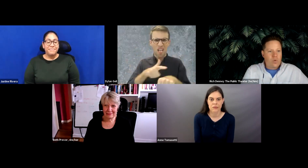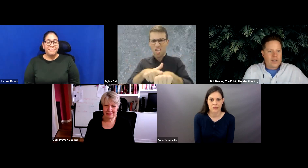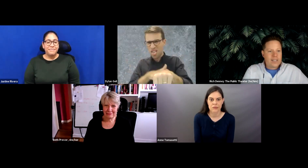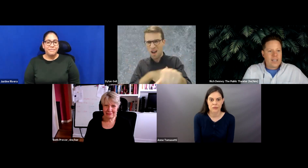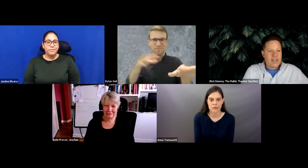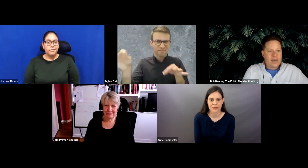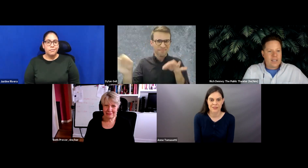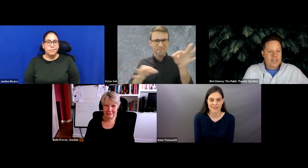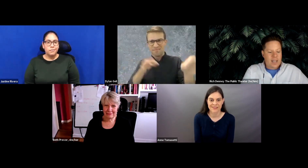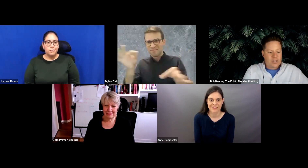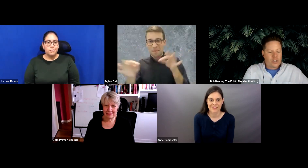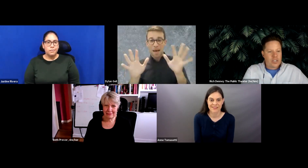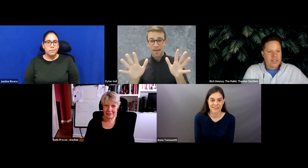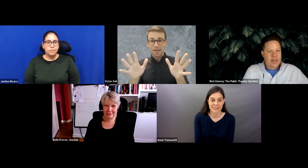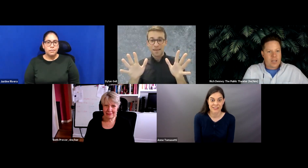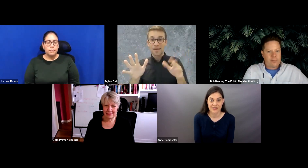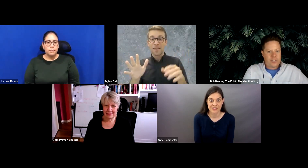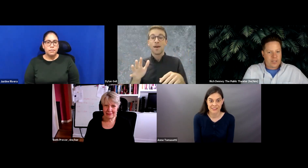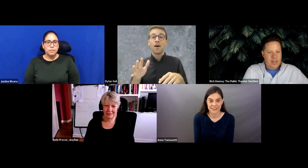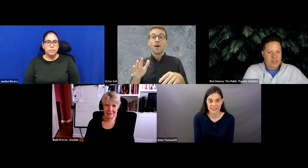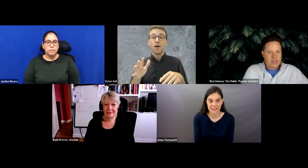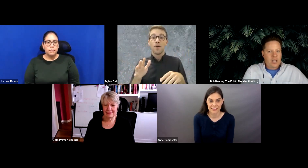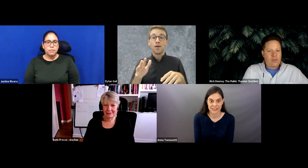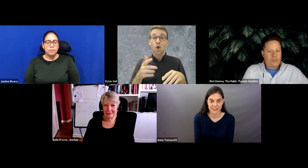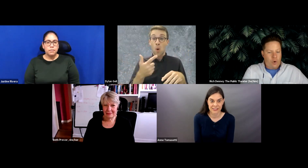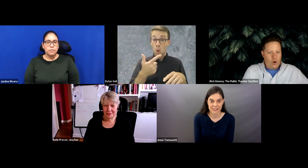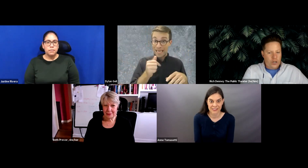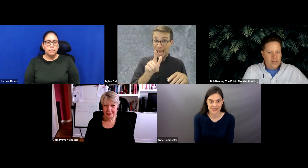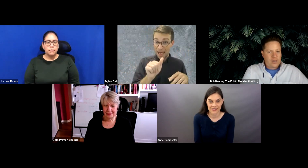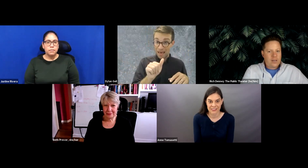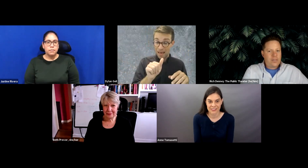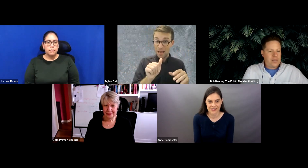what it did is that it started to set us up for success for The